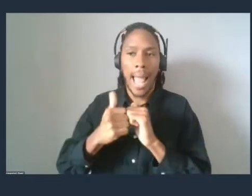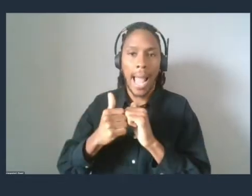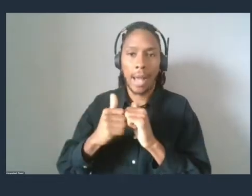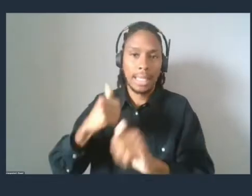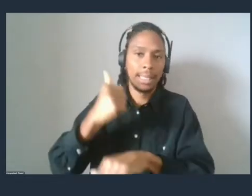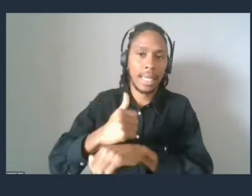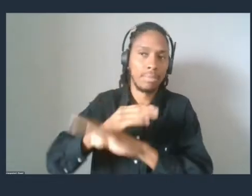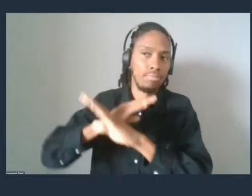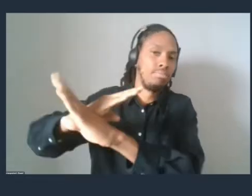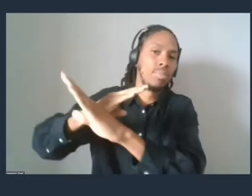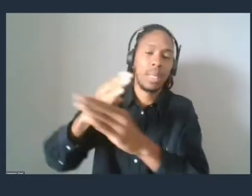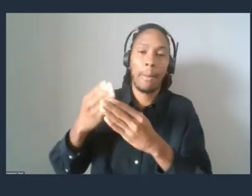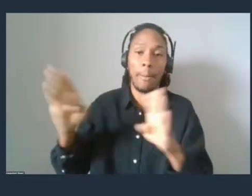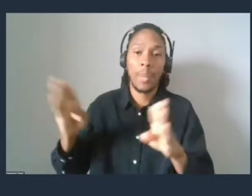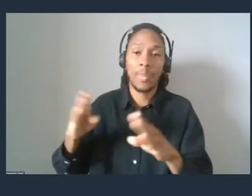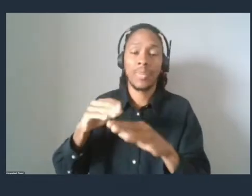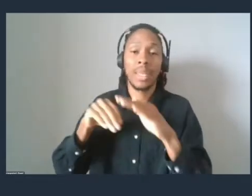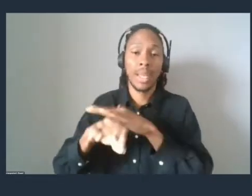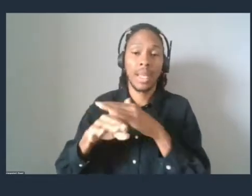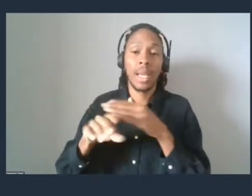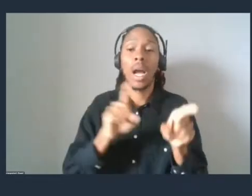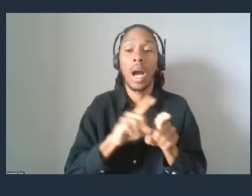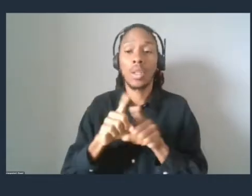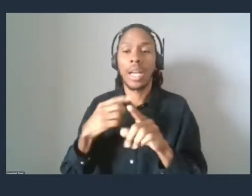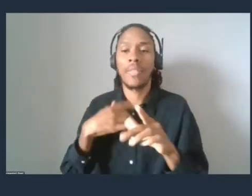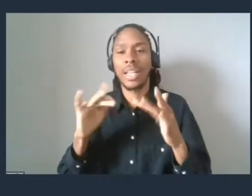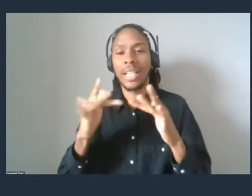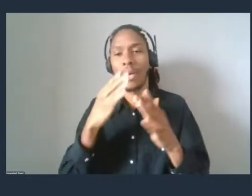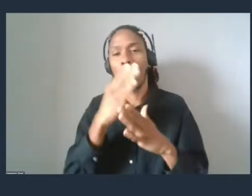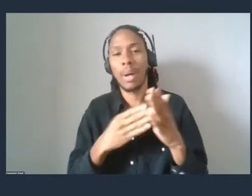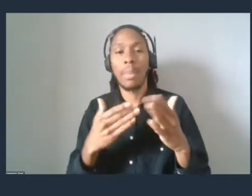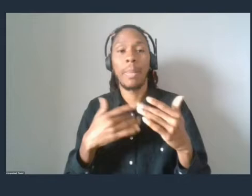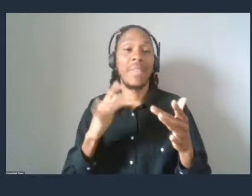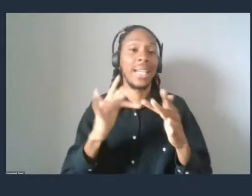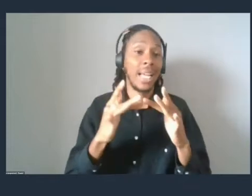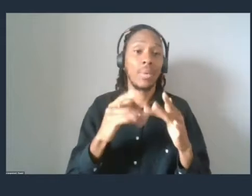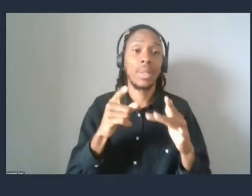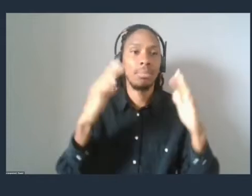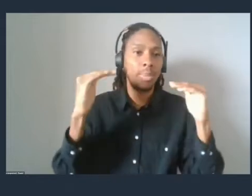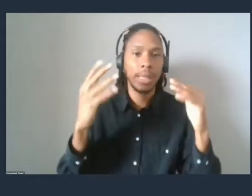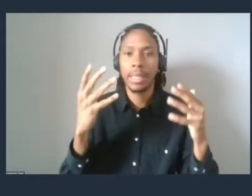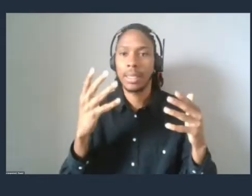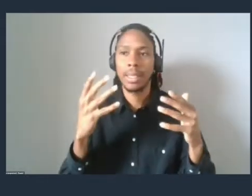And then also often there's a network component. I might have networks that are expected to access my bucket.